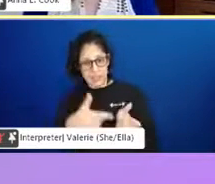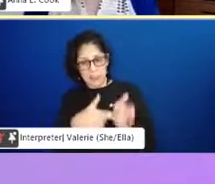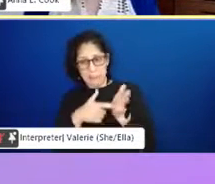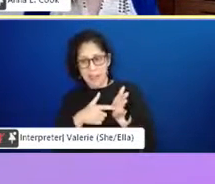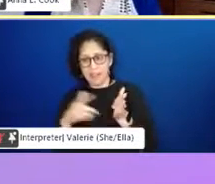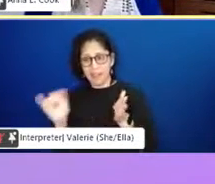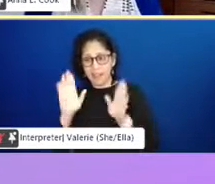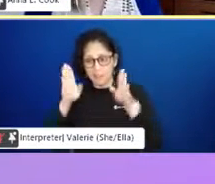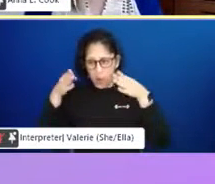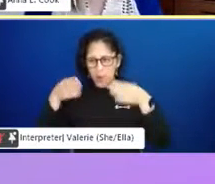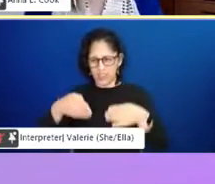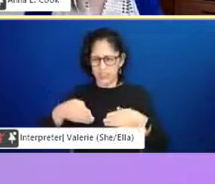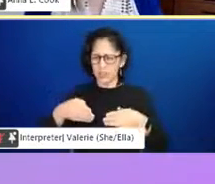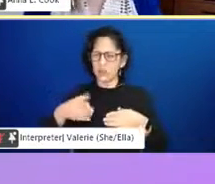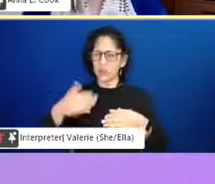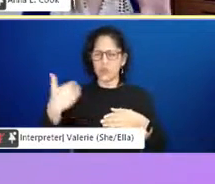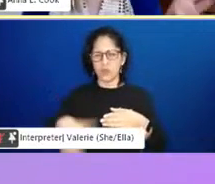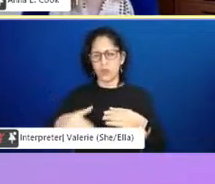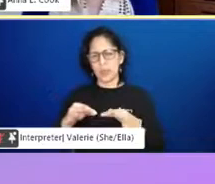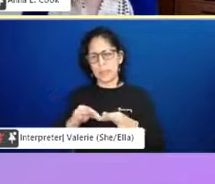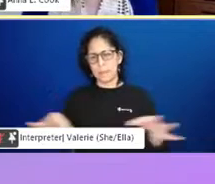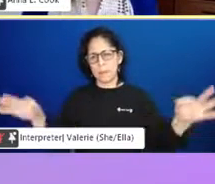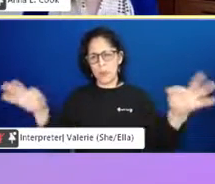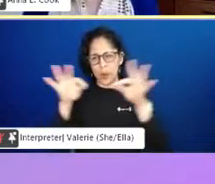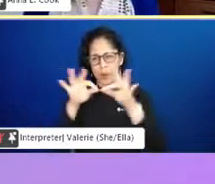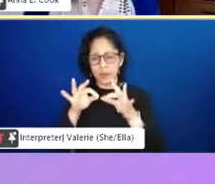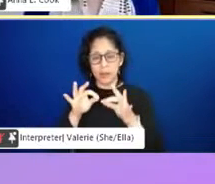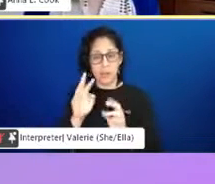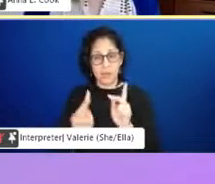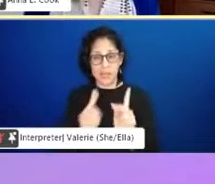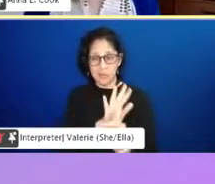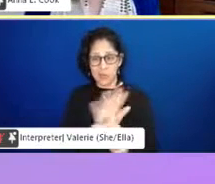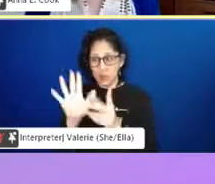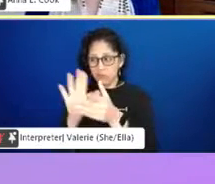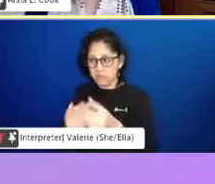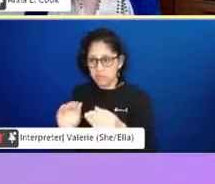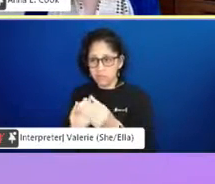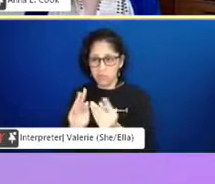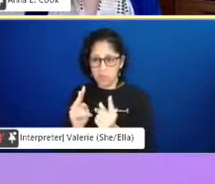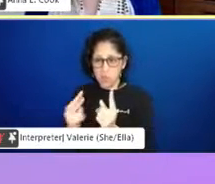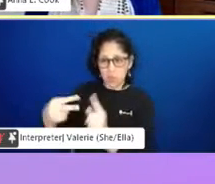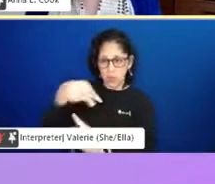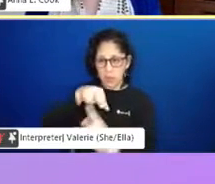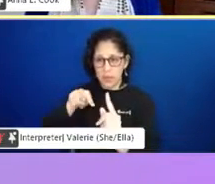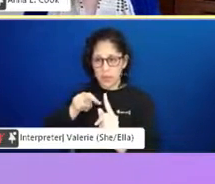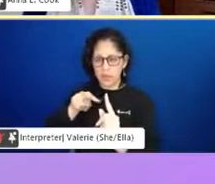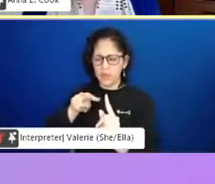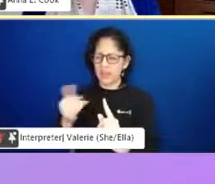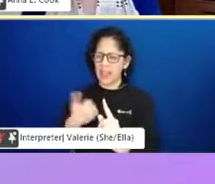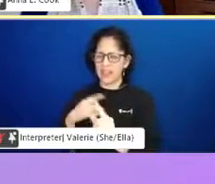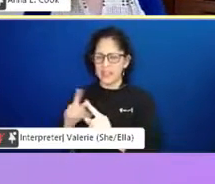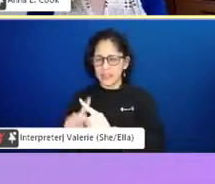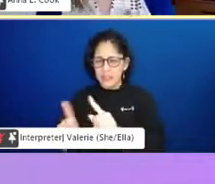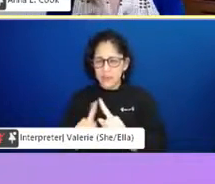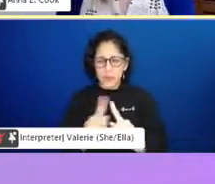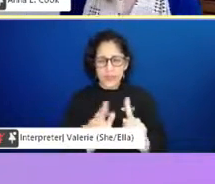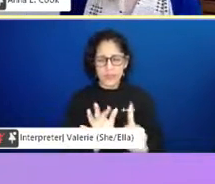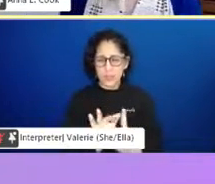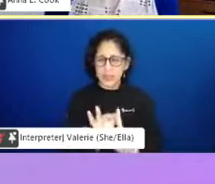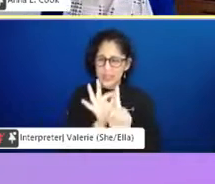right and all of the perspectives in that video presented unique situations and so I want us to